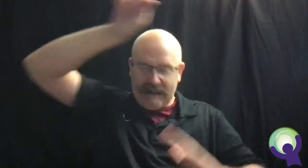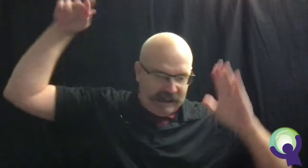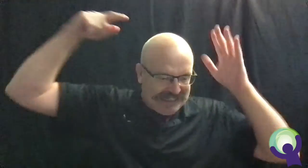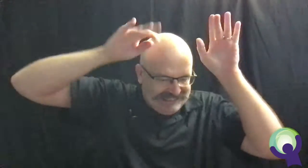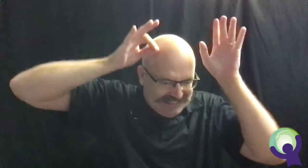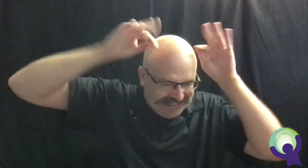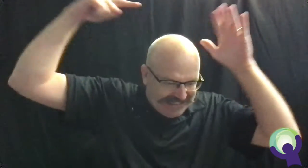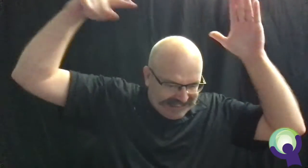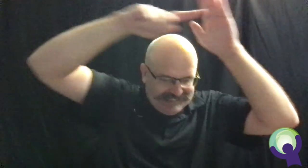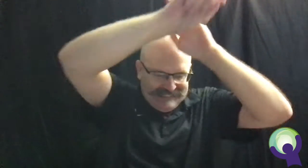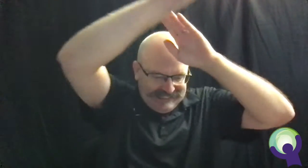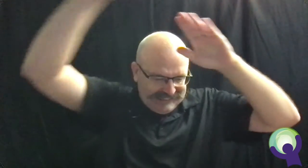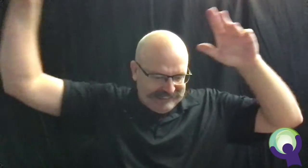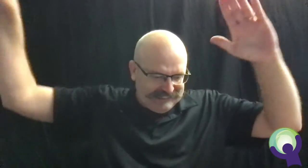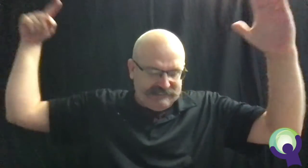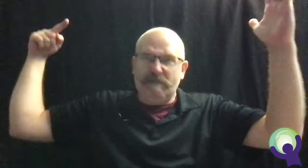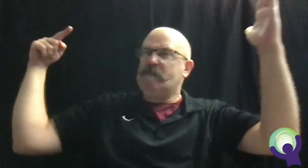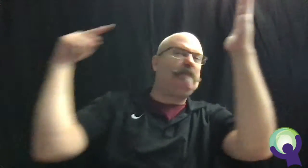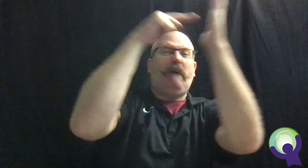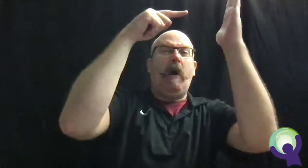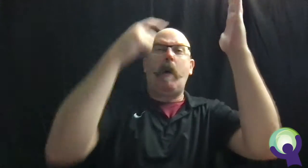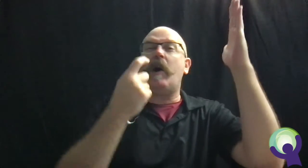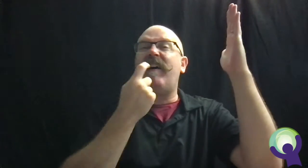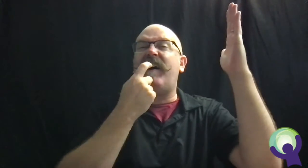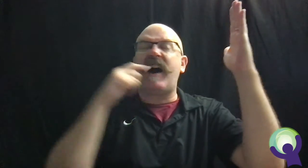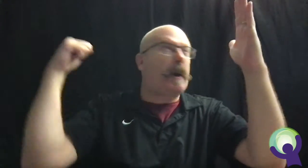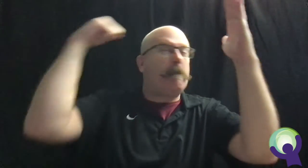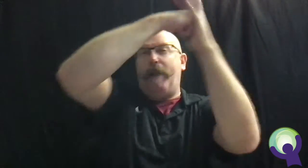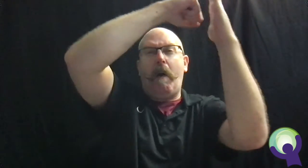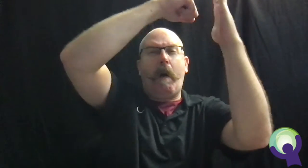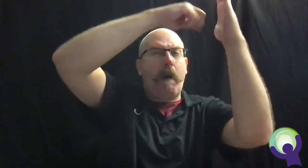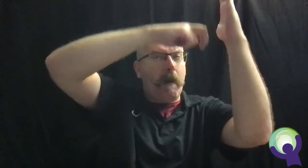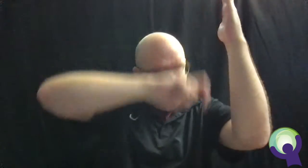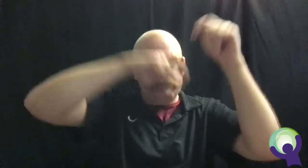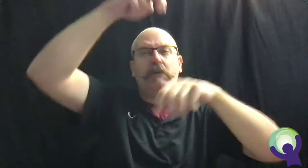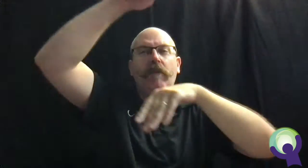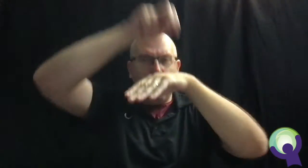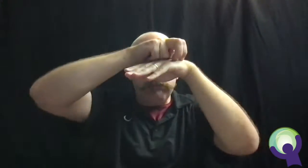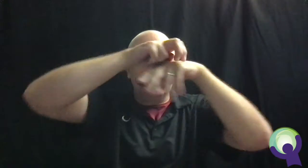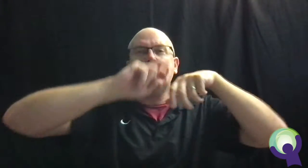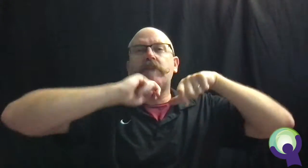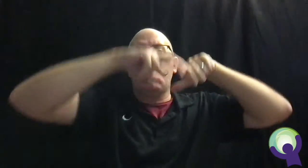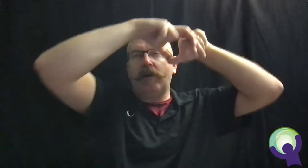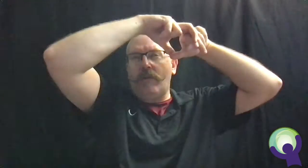It fluttered in the high hollow spaces. It threw itself at the glass,